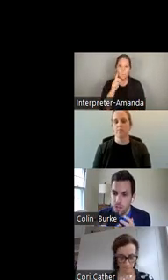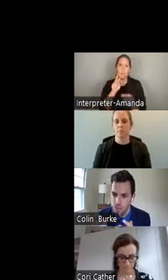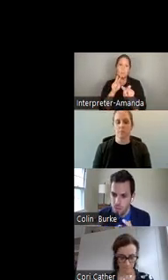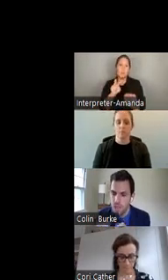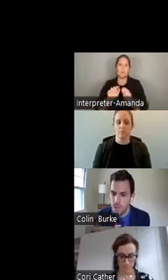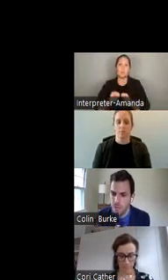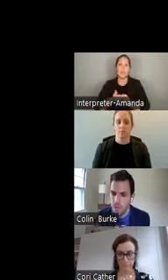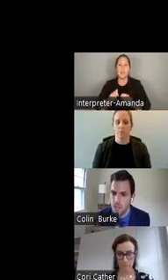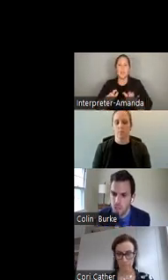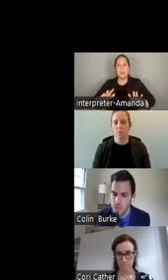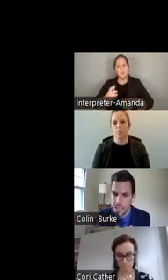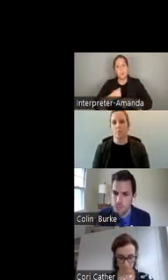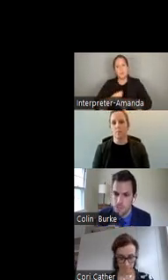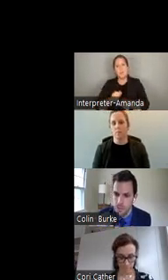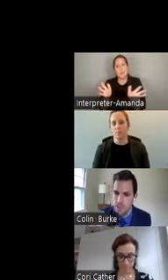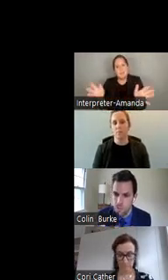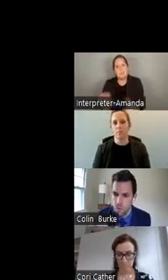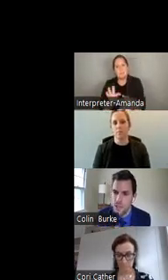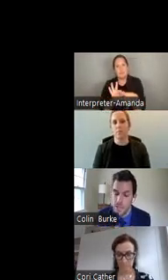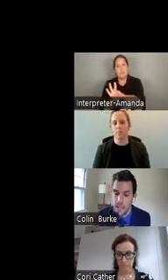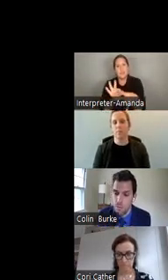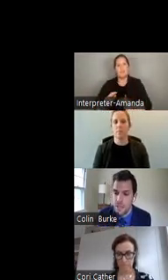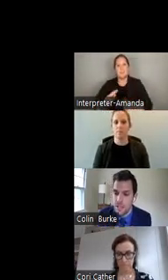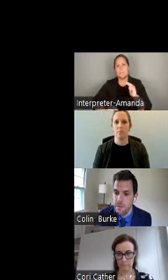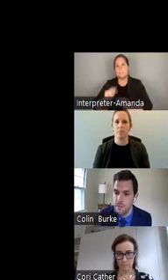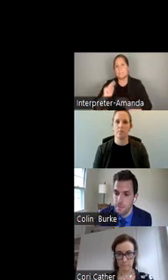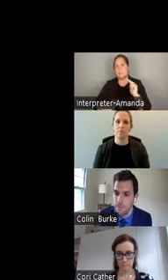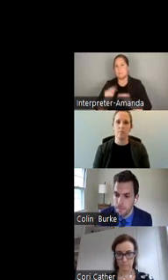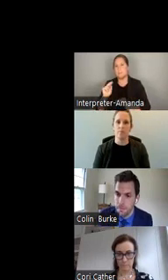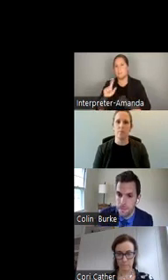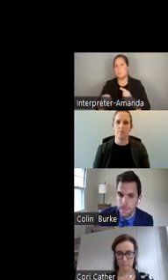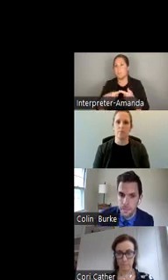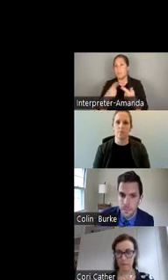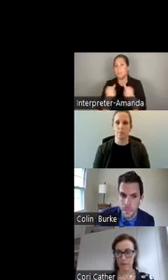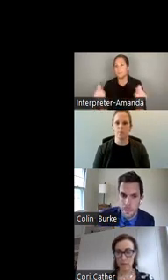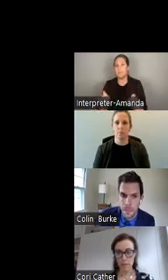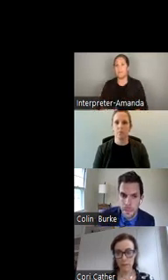Foster those types of relationships and help to build them as we can when it's safe I just want